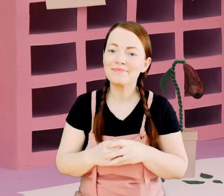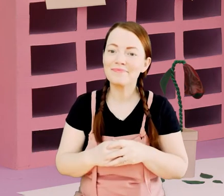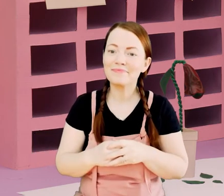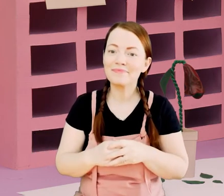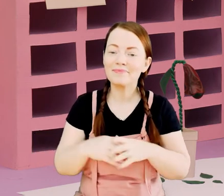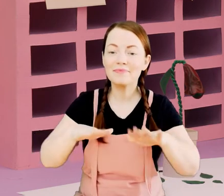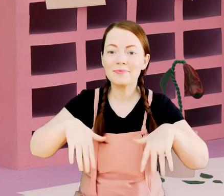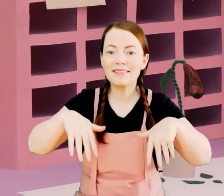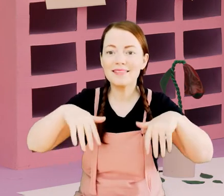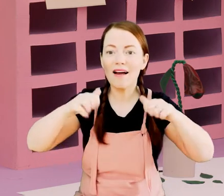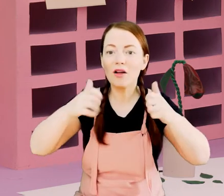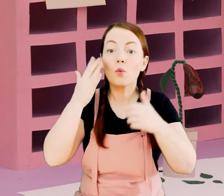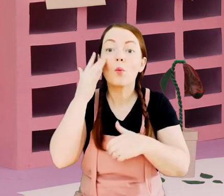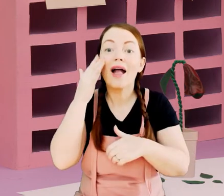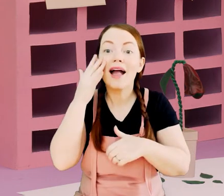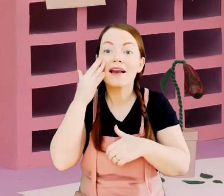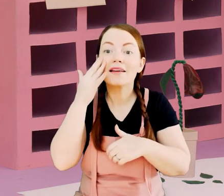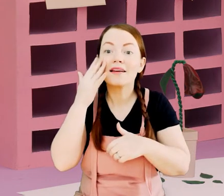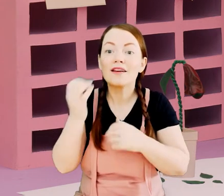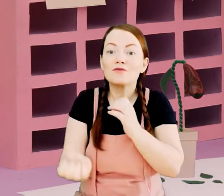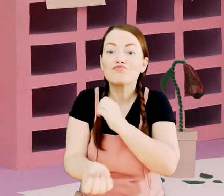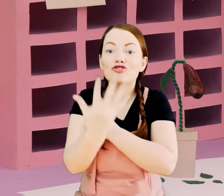We're going to begin in Springtime...